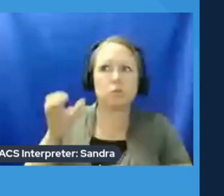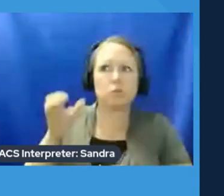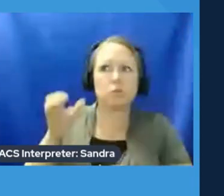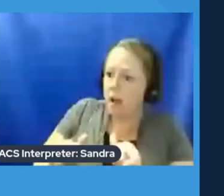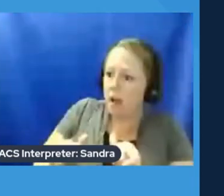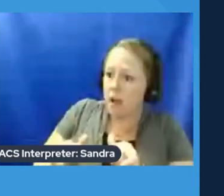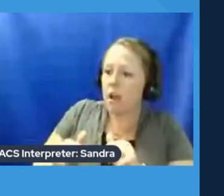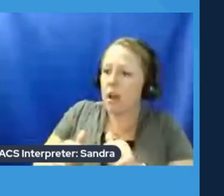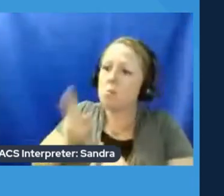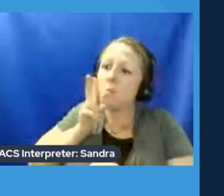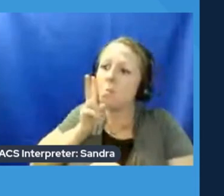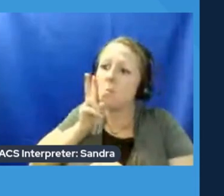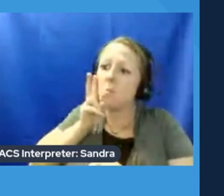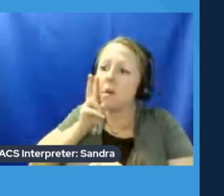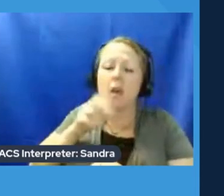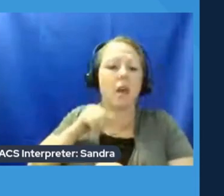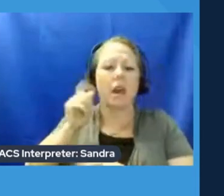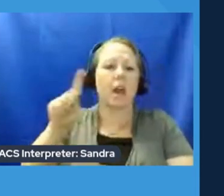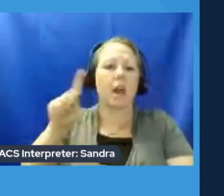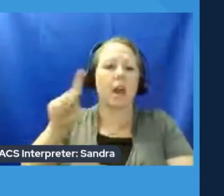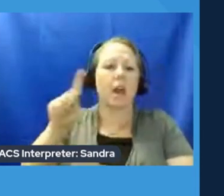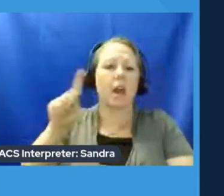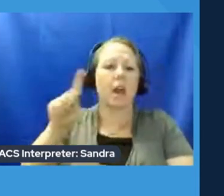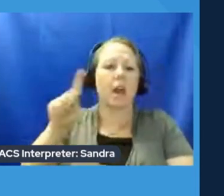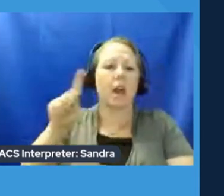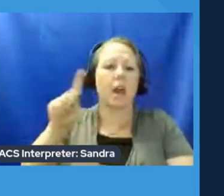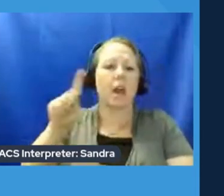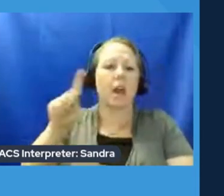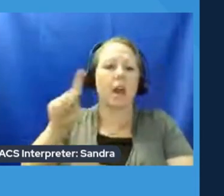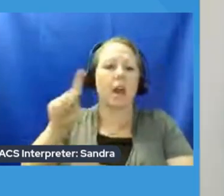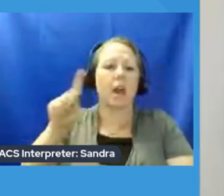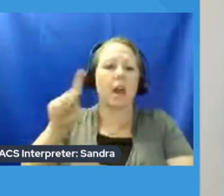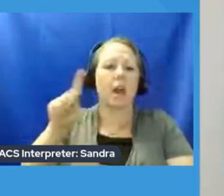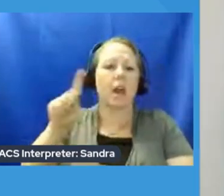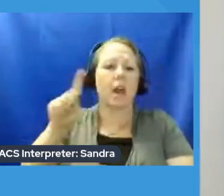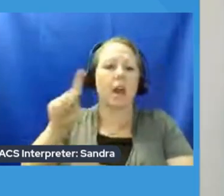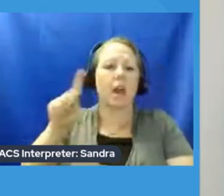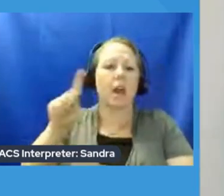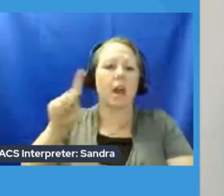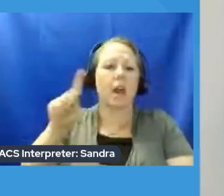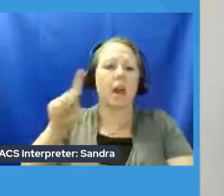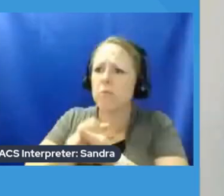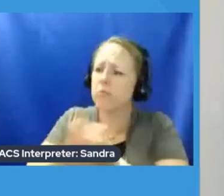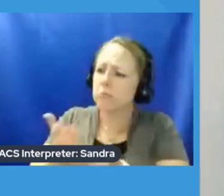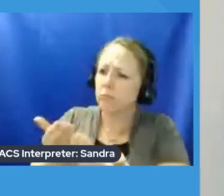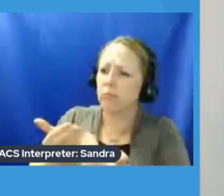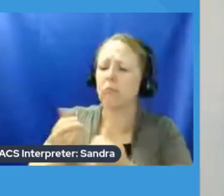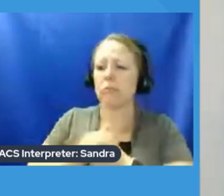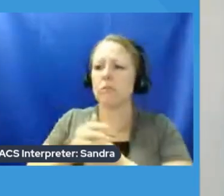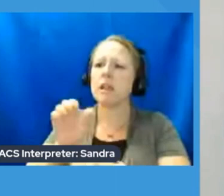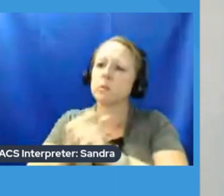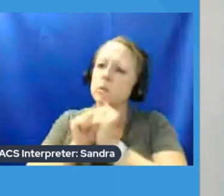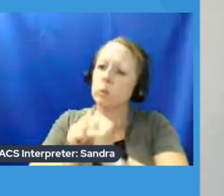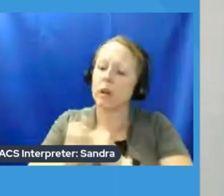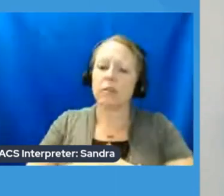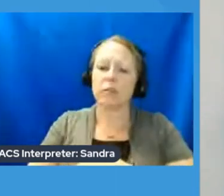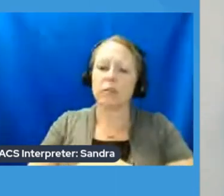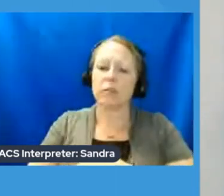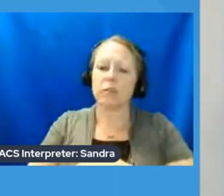rather than negative judgment. It's through these relationships with state leaders that we're gonna be able to create a shift